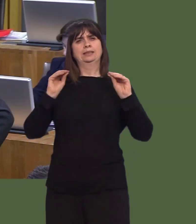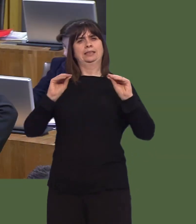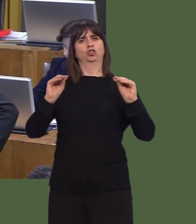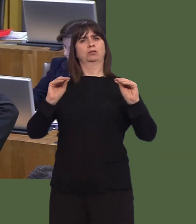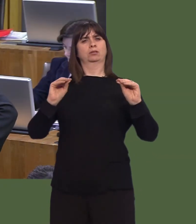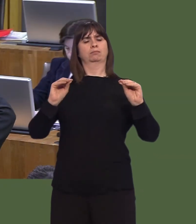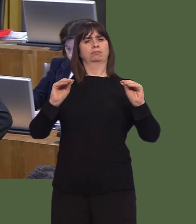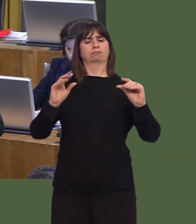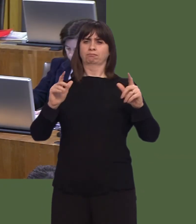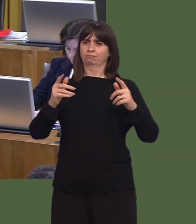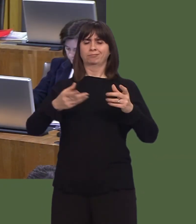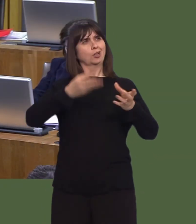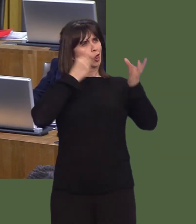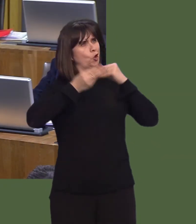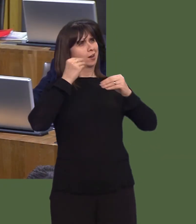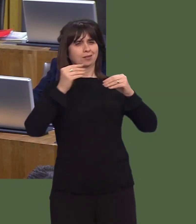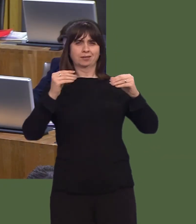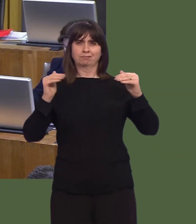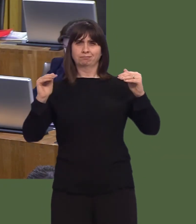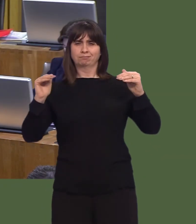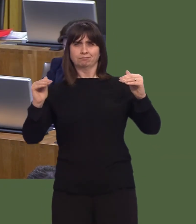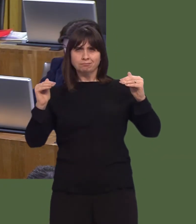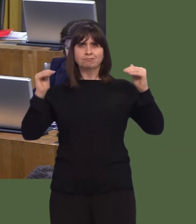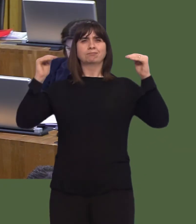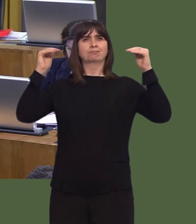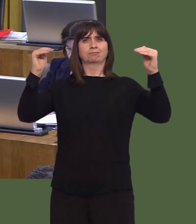And we've aligned and prioritised our budgets to our national action plan for education.